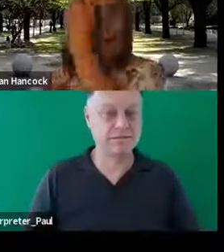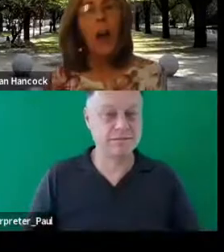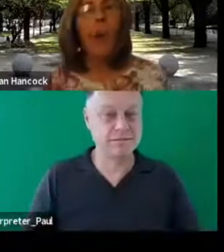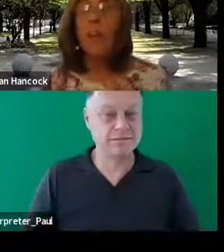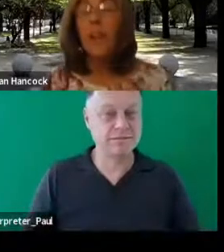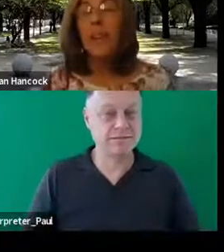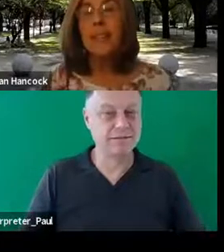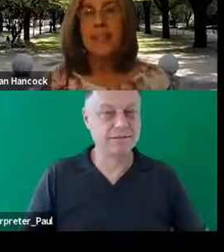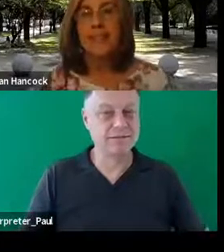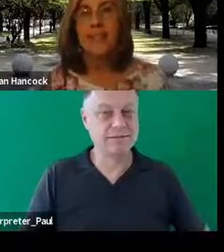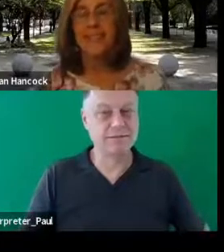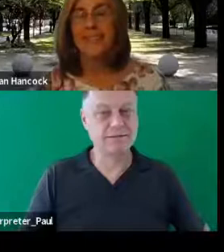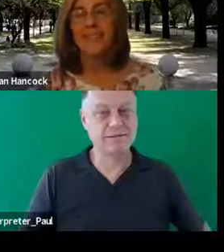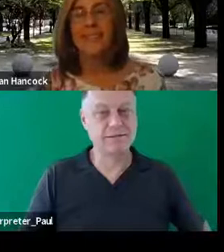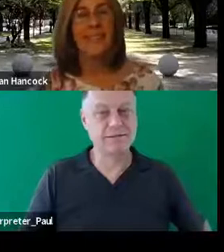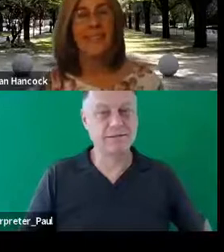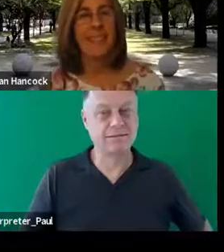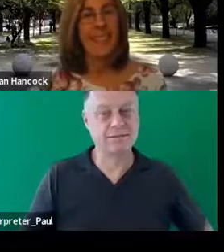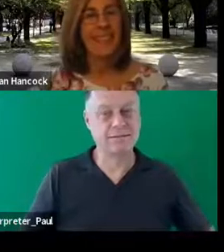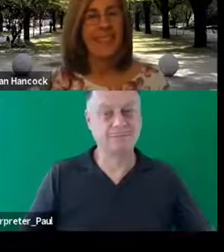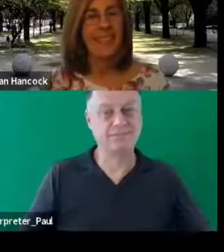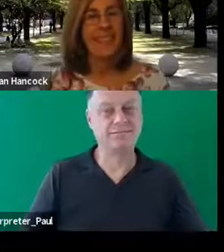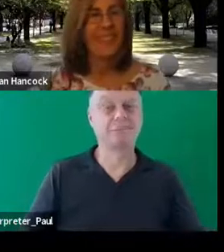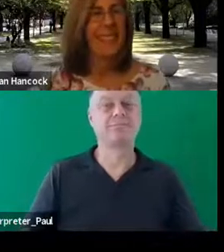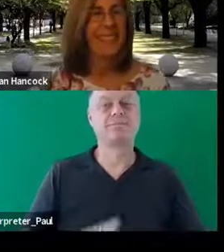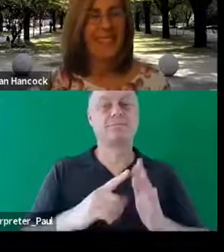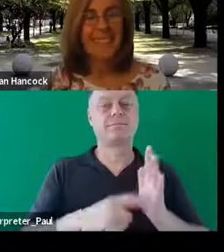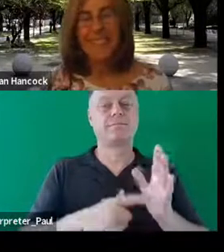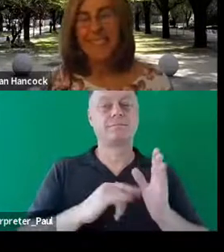Jasmine, thanks. Sorry. Jasmine and then maybe Susan you can add something.